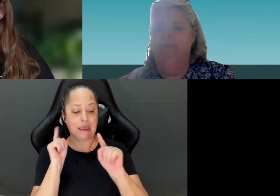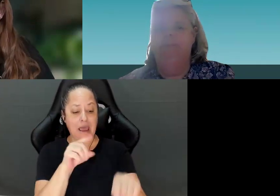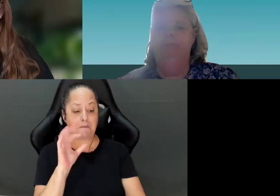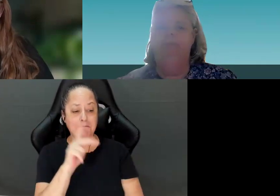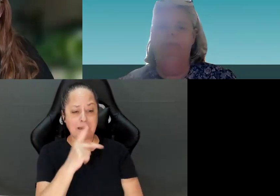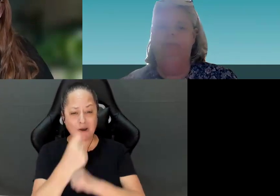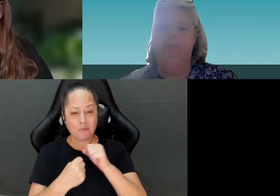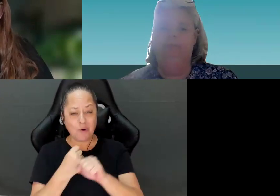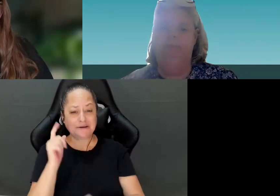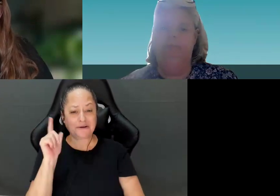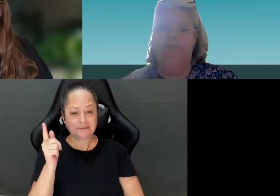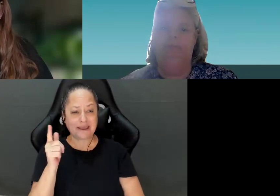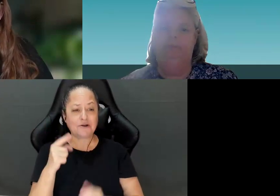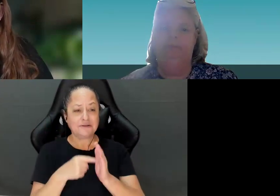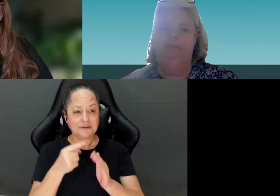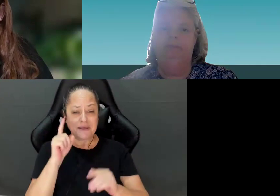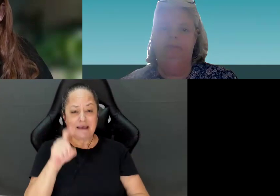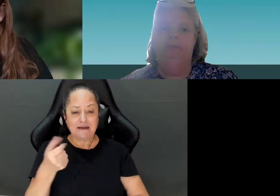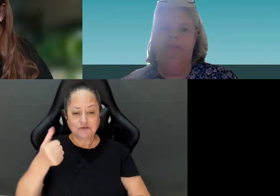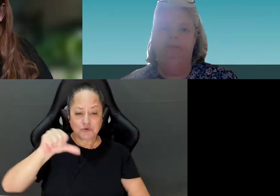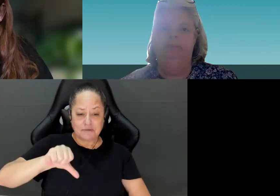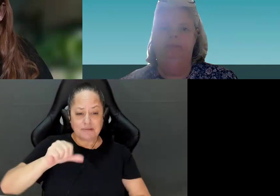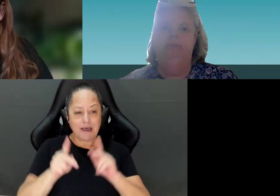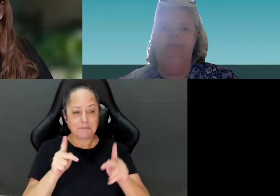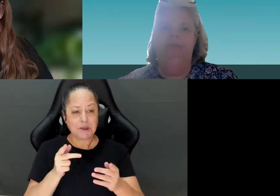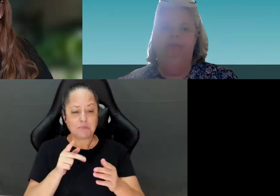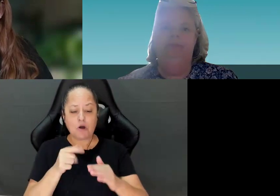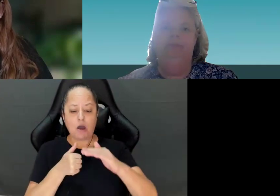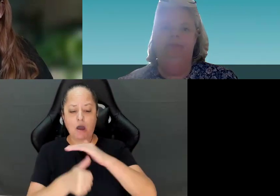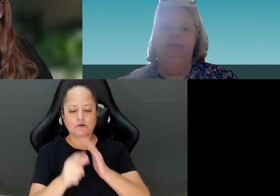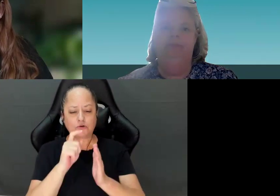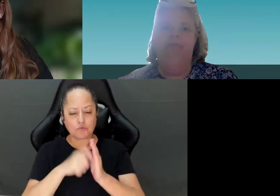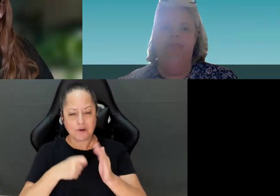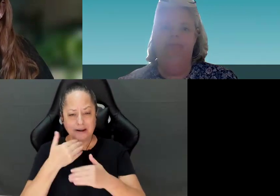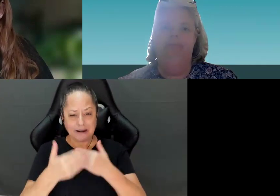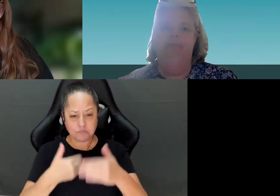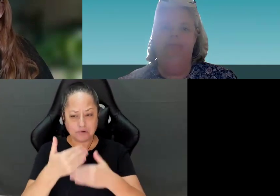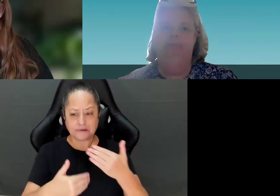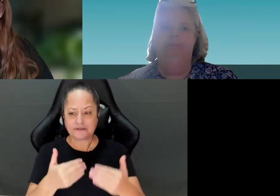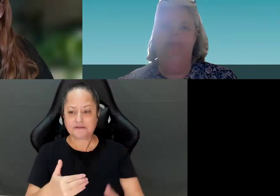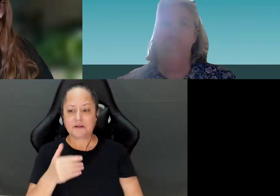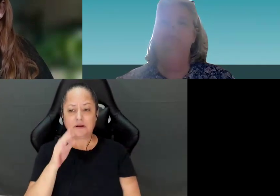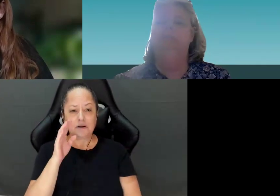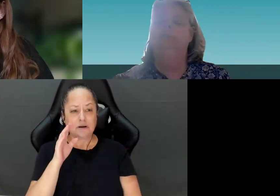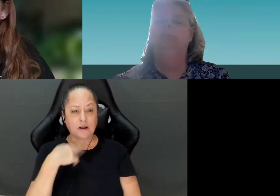We do sometimes have to decline people through our underwriting process.